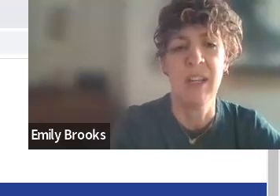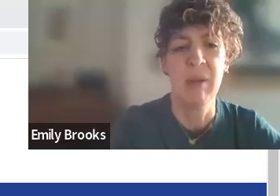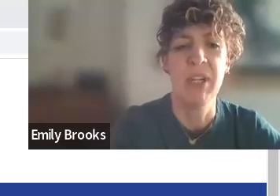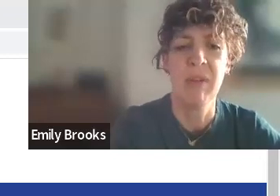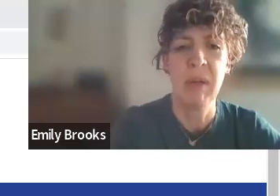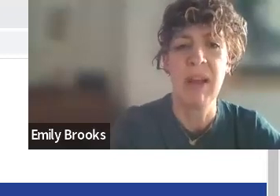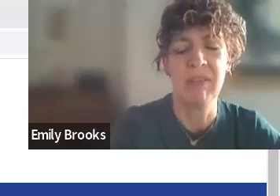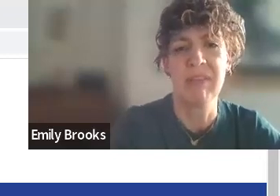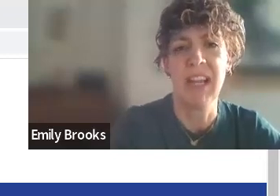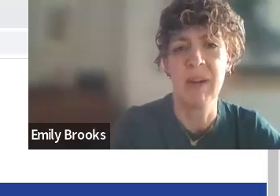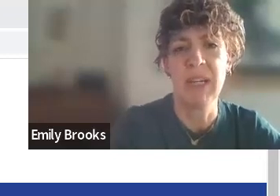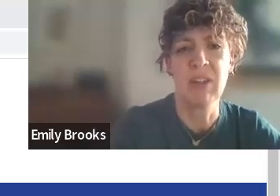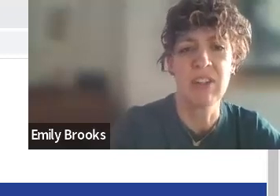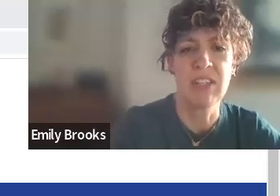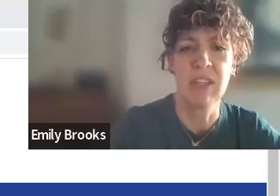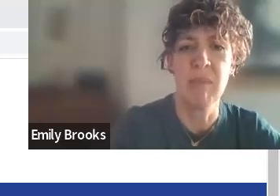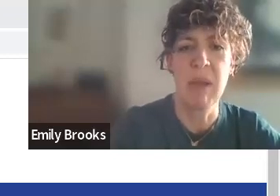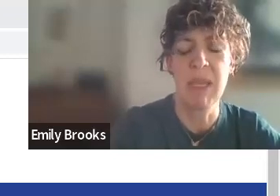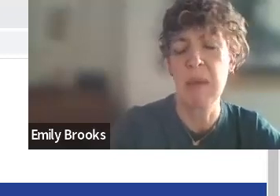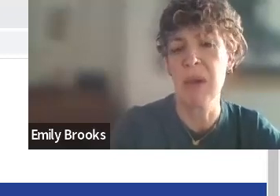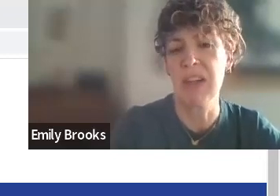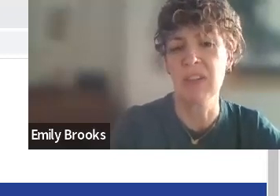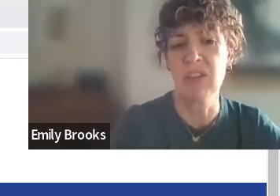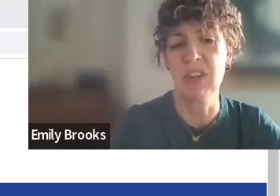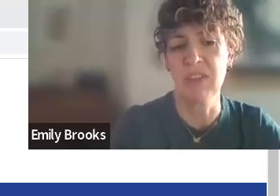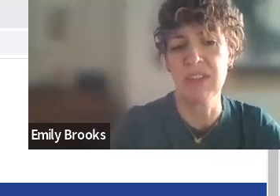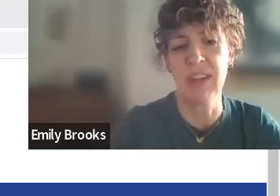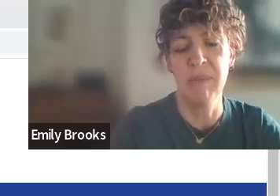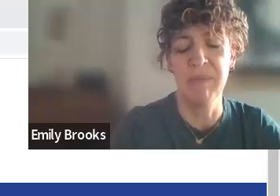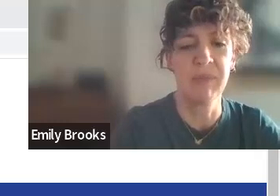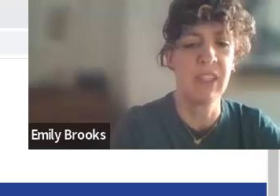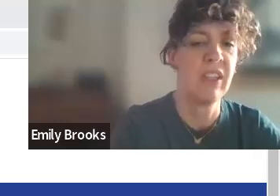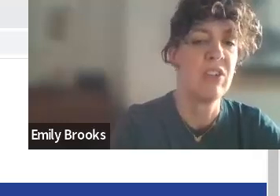Knowing about how aetiologies can maybe impact on a child's